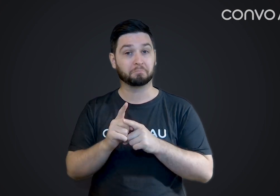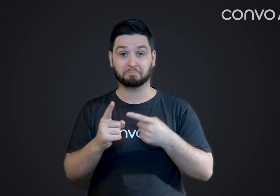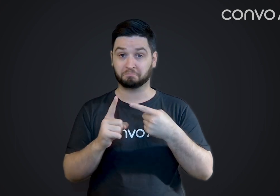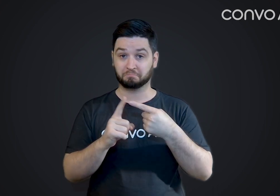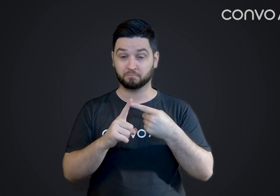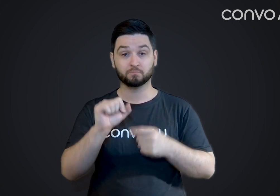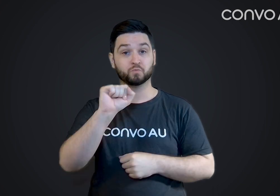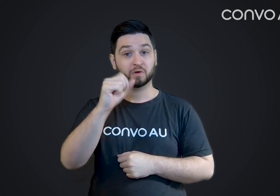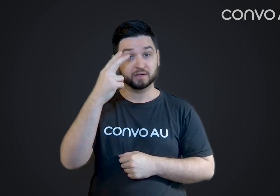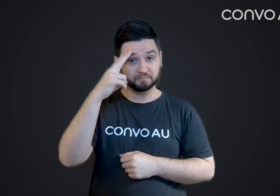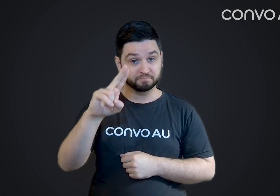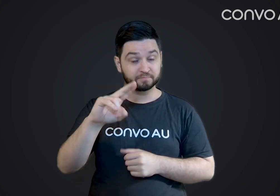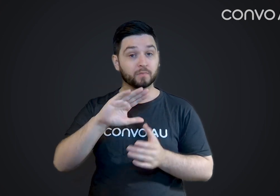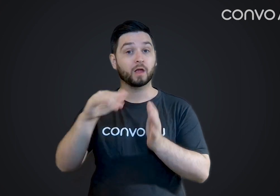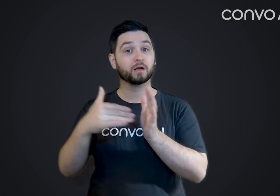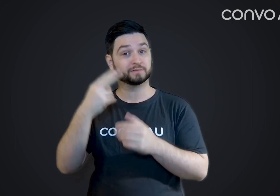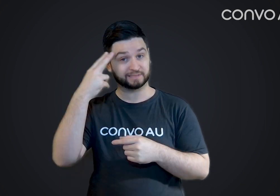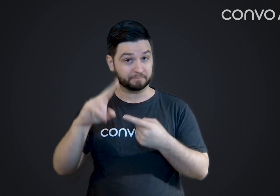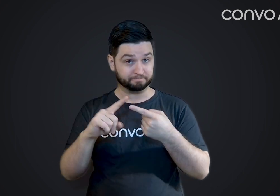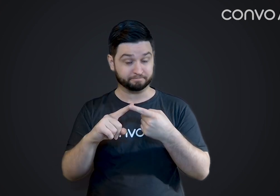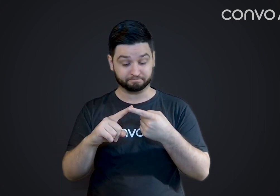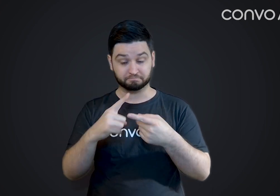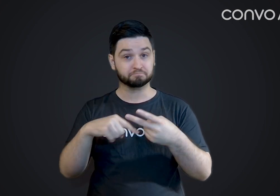1.Your first name and surname.